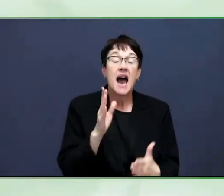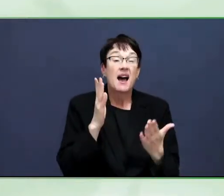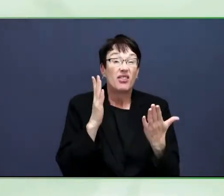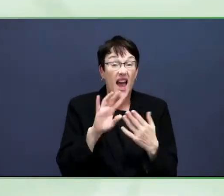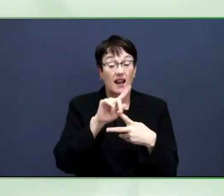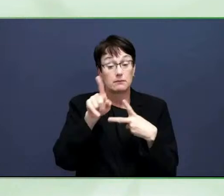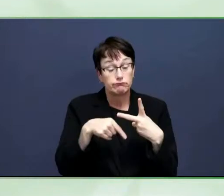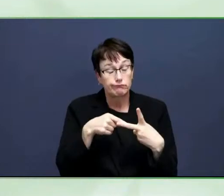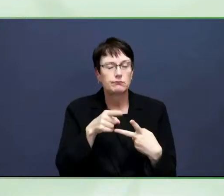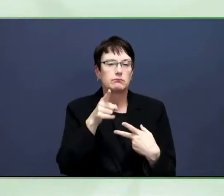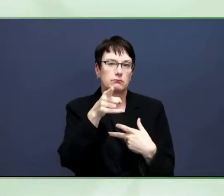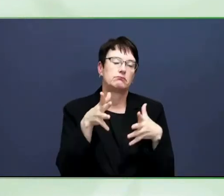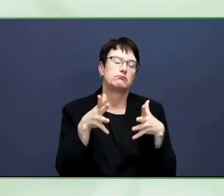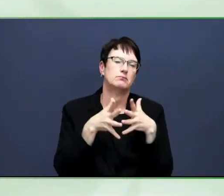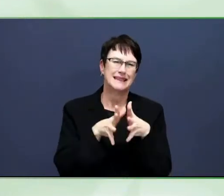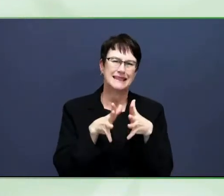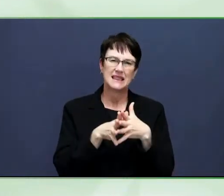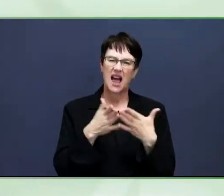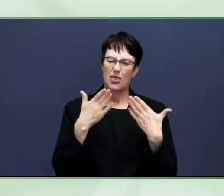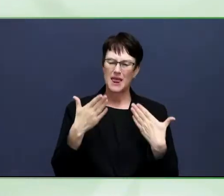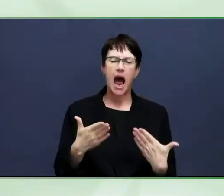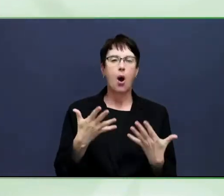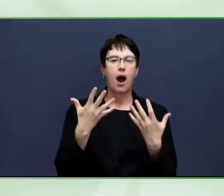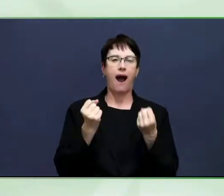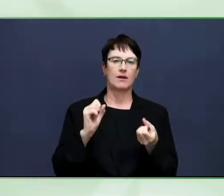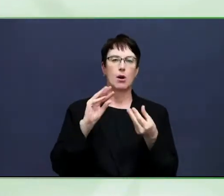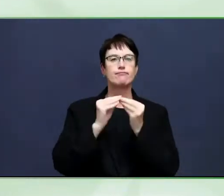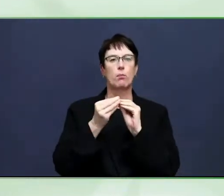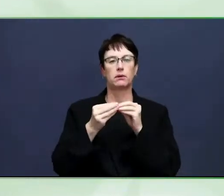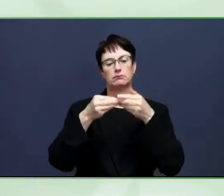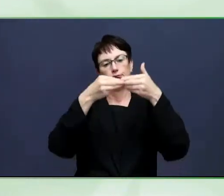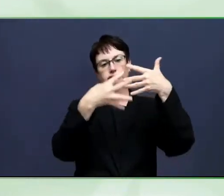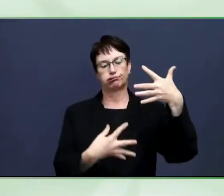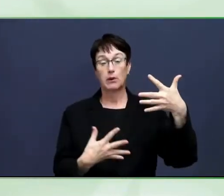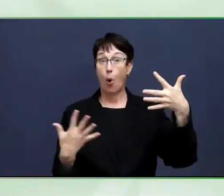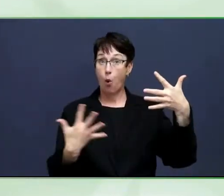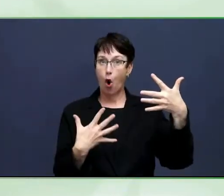My name is Samanta Bullock.